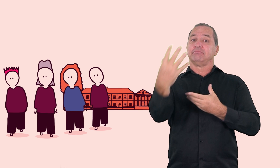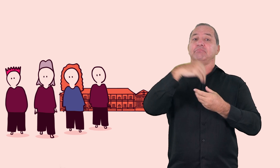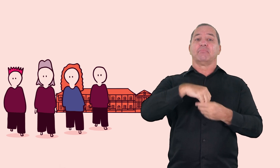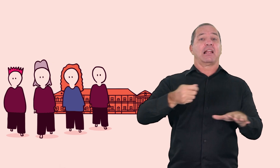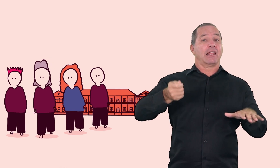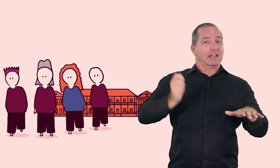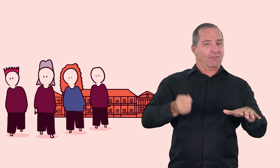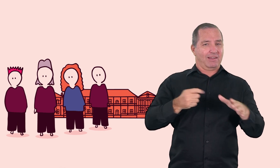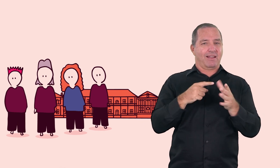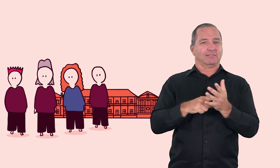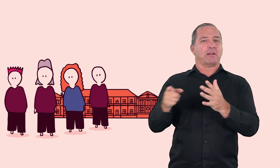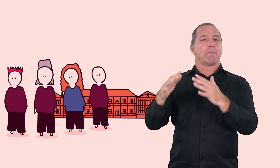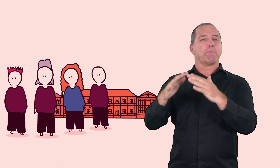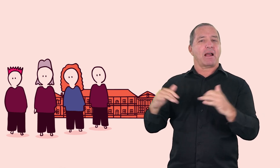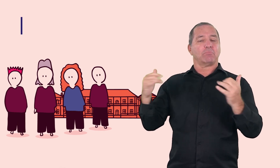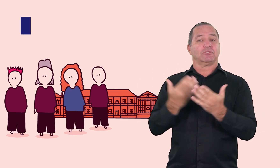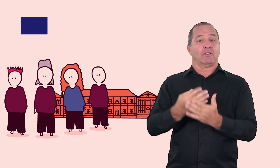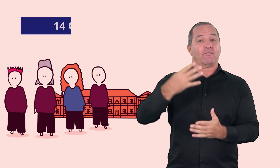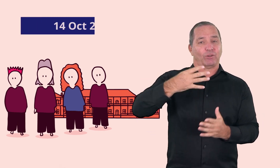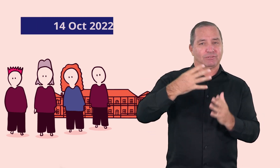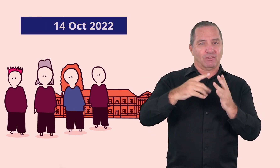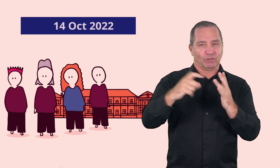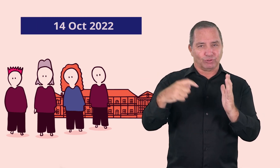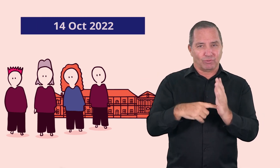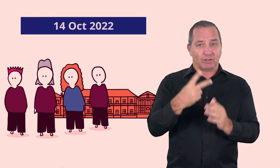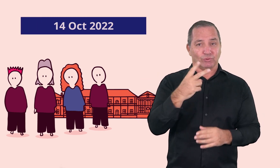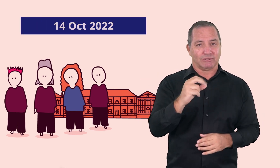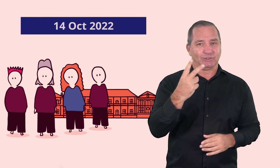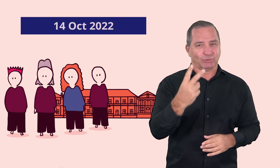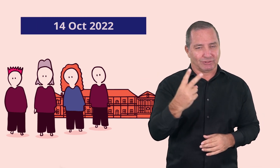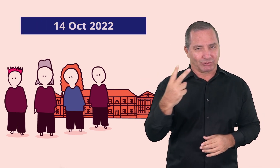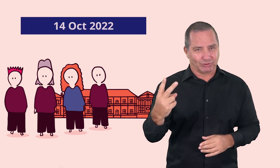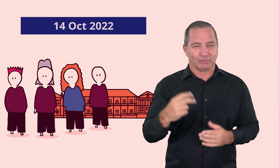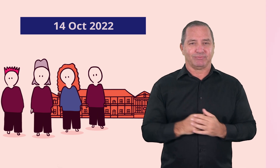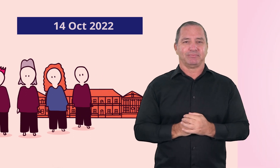an in-person hearing at the Parliament on 14 October 2022